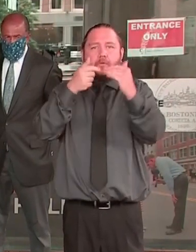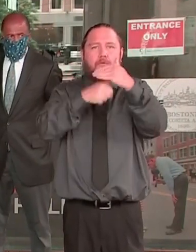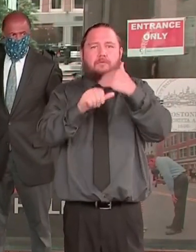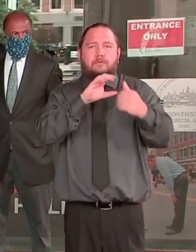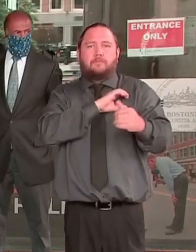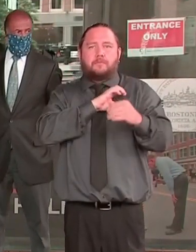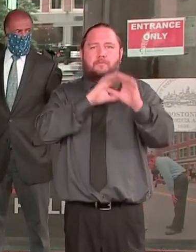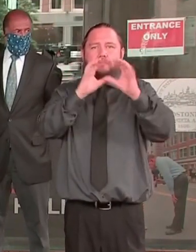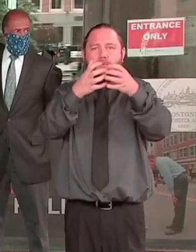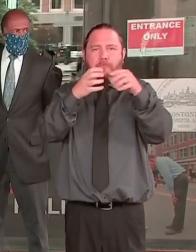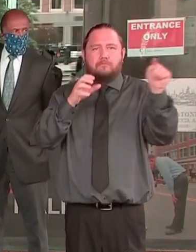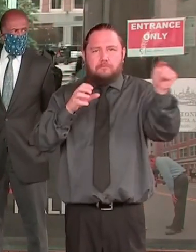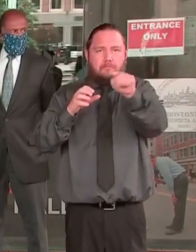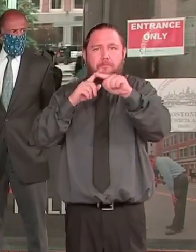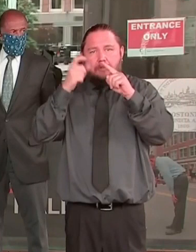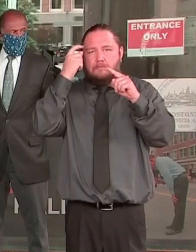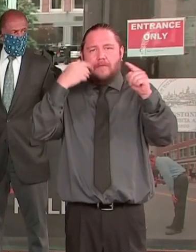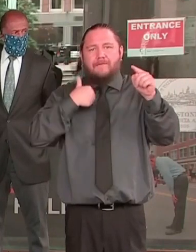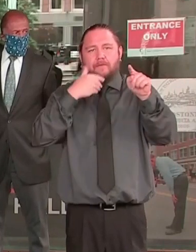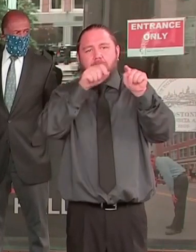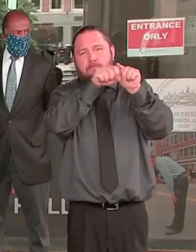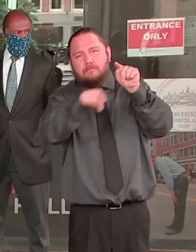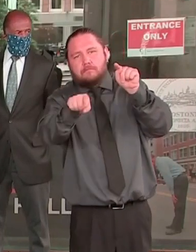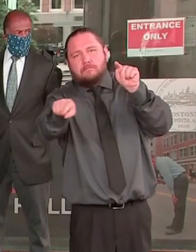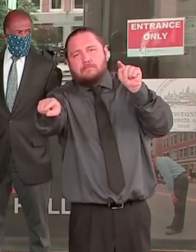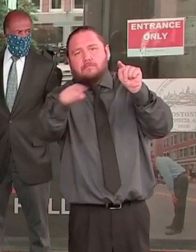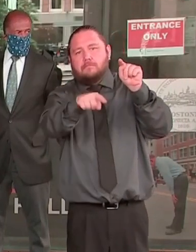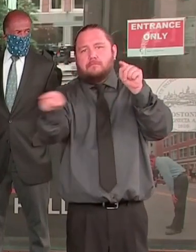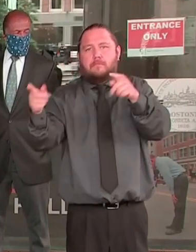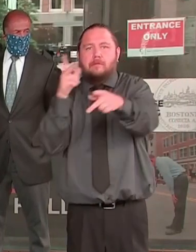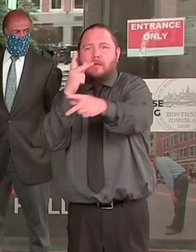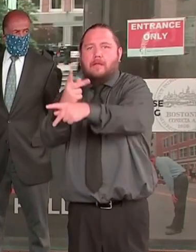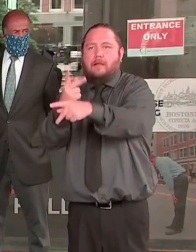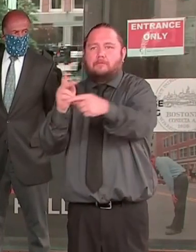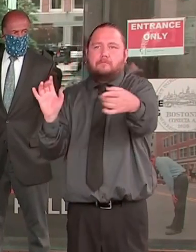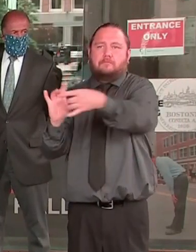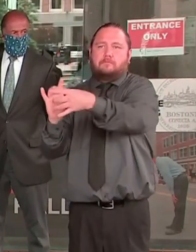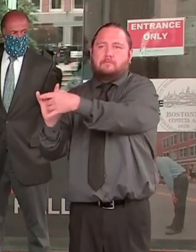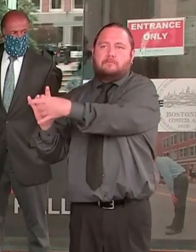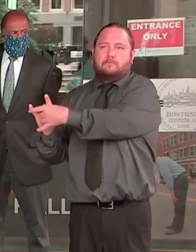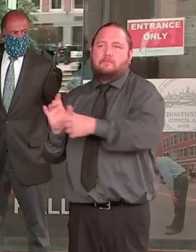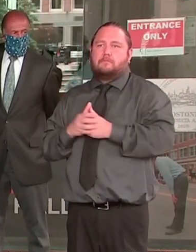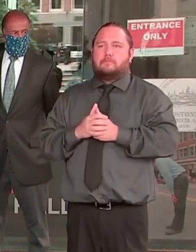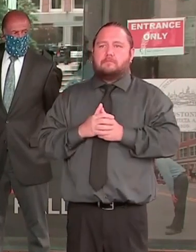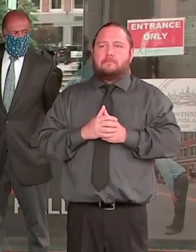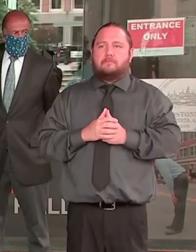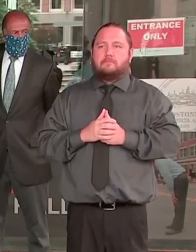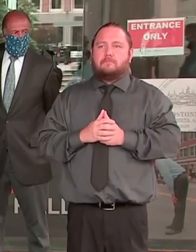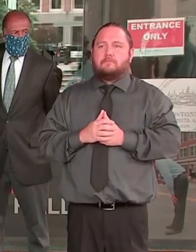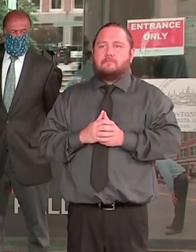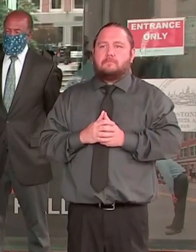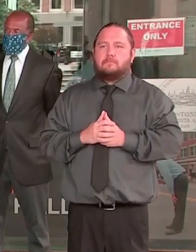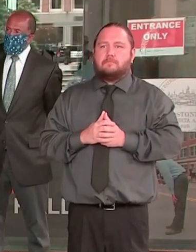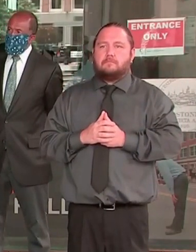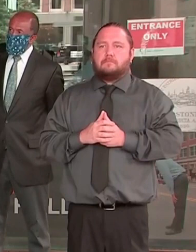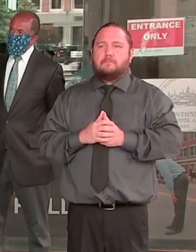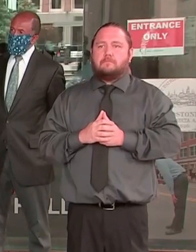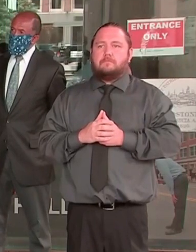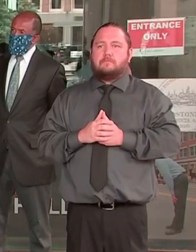COHESIVENESS WE HAVE NOW. I CREATED A POLICE OUT REACH UNIT. DEALING WITH PROBLEMS OF OPIOID